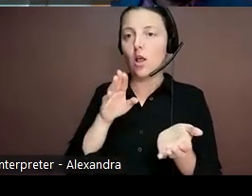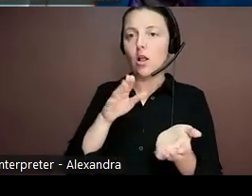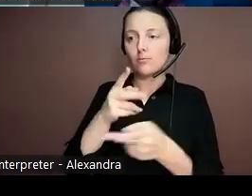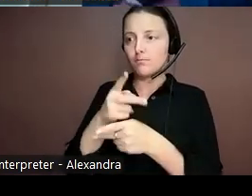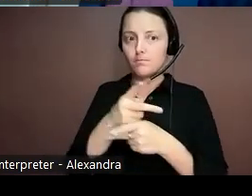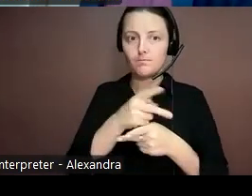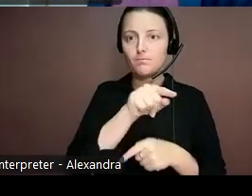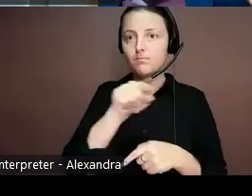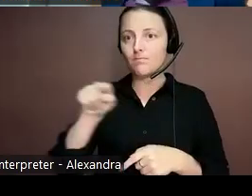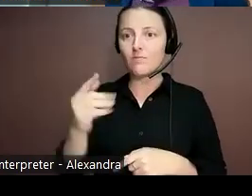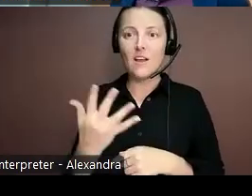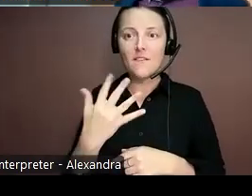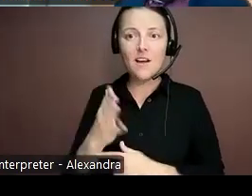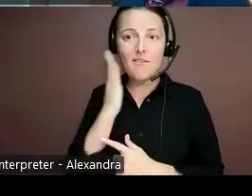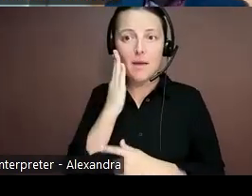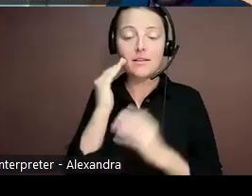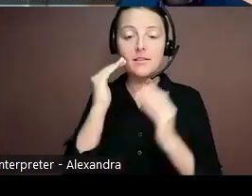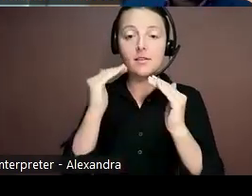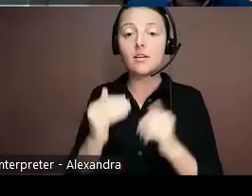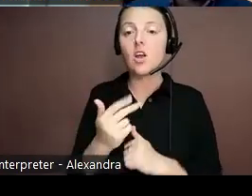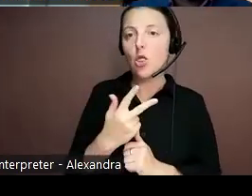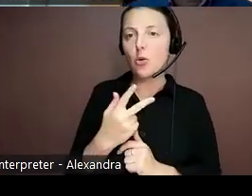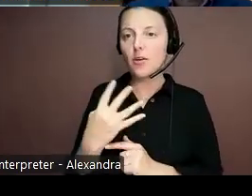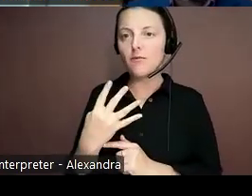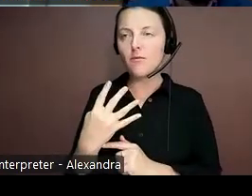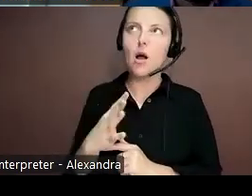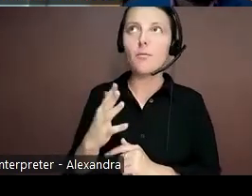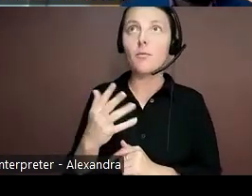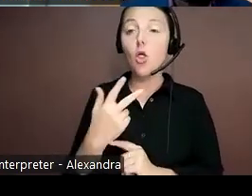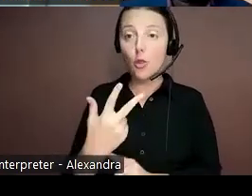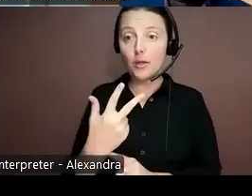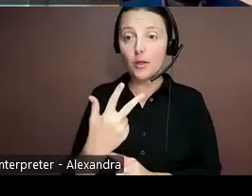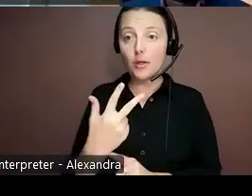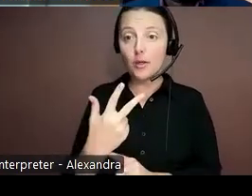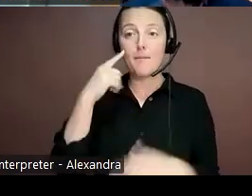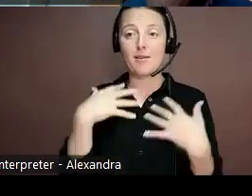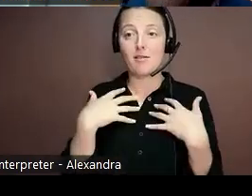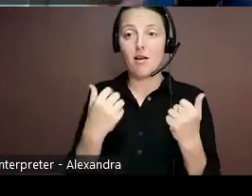three or four uh actually three uh mental health workers or psychiatric technicians that support